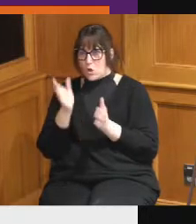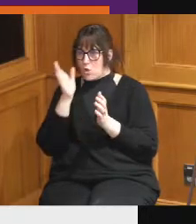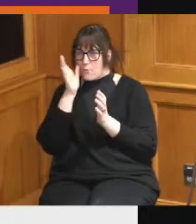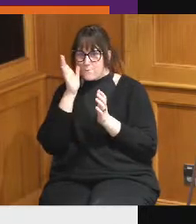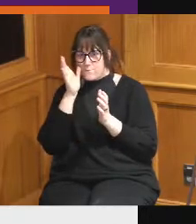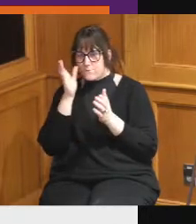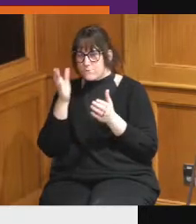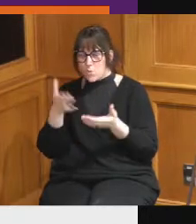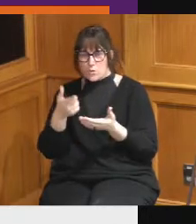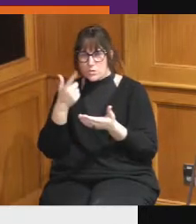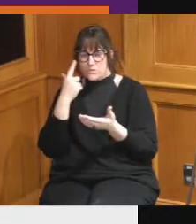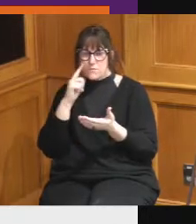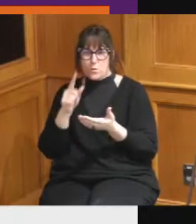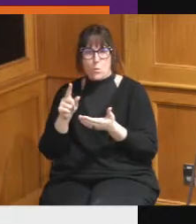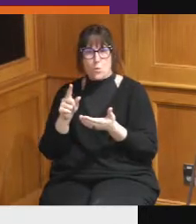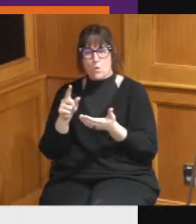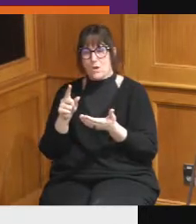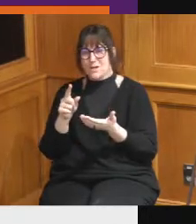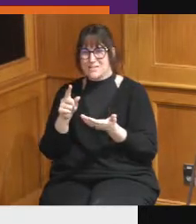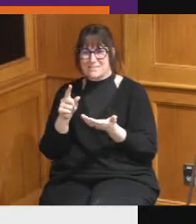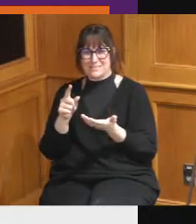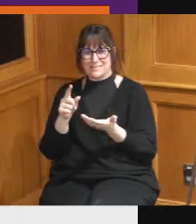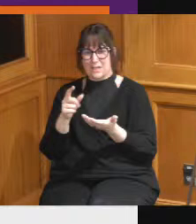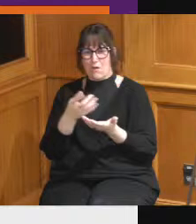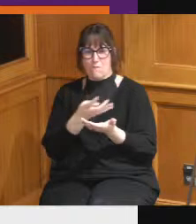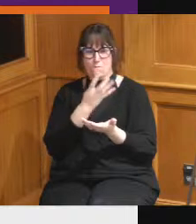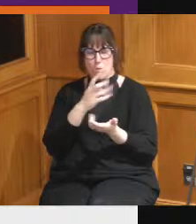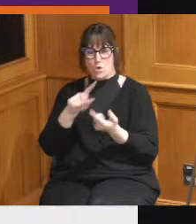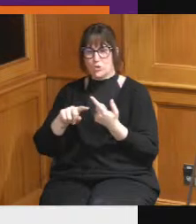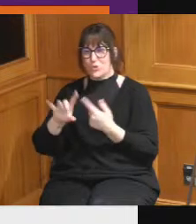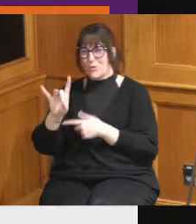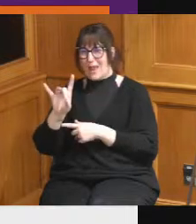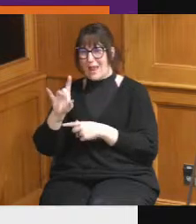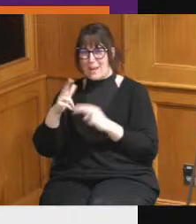housing we'd want to be in the more like four to eight unit building range as opposed to the